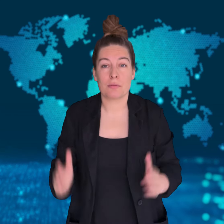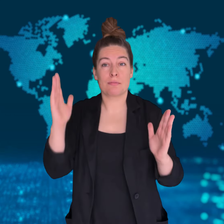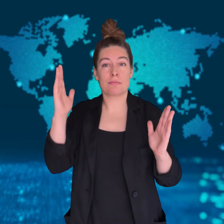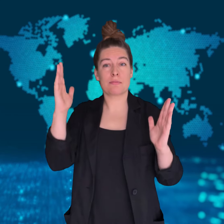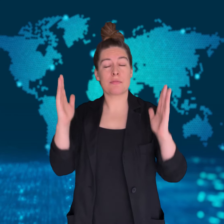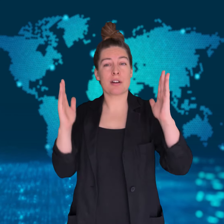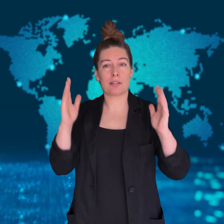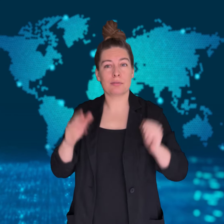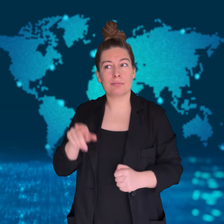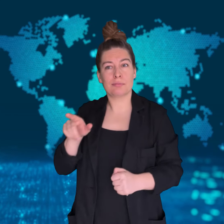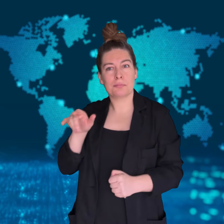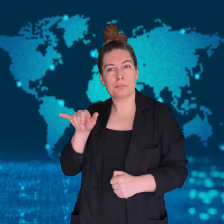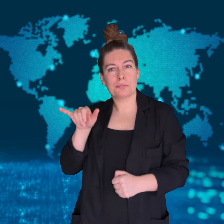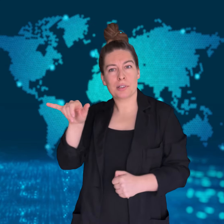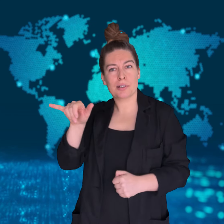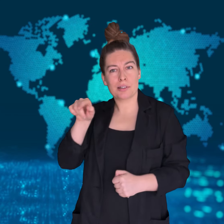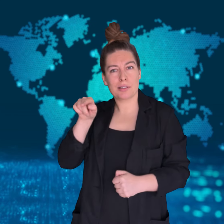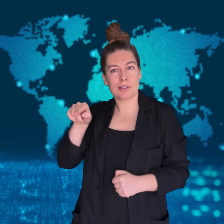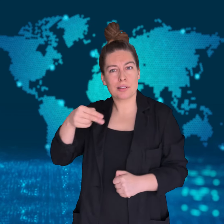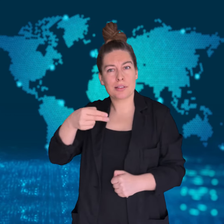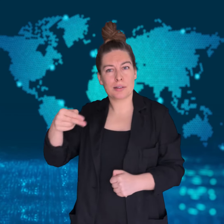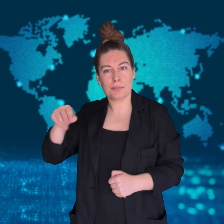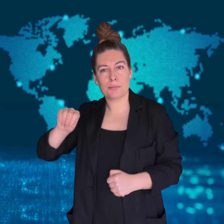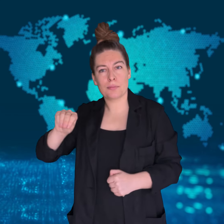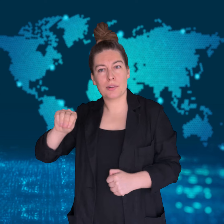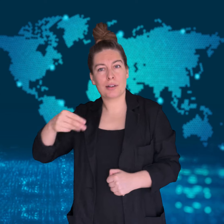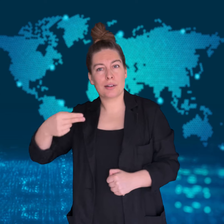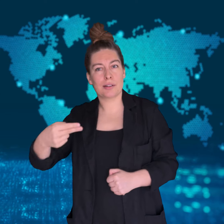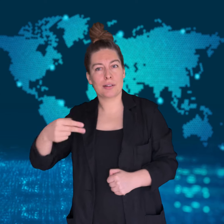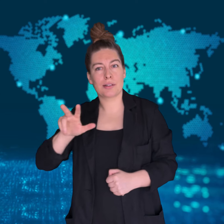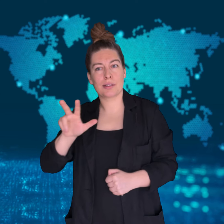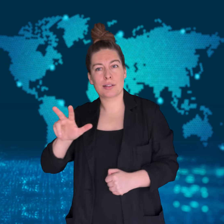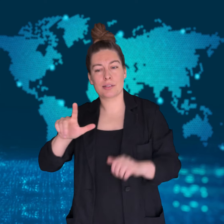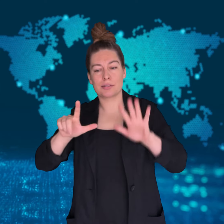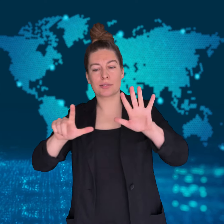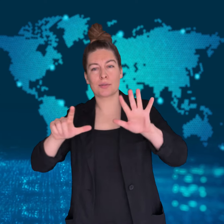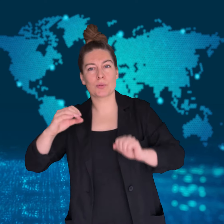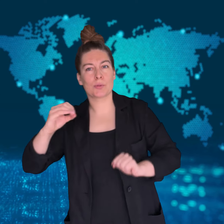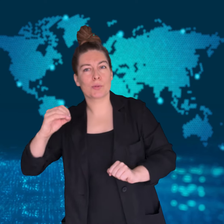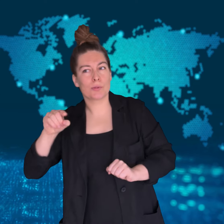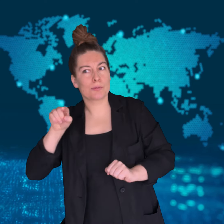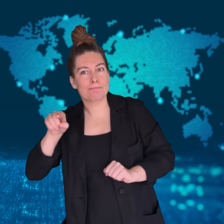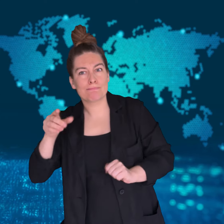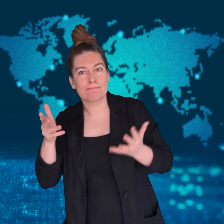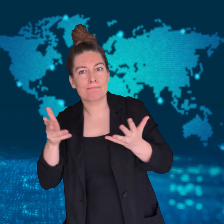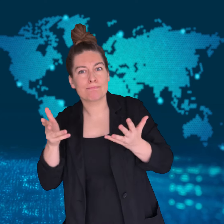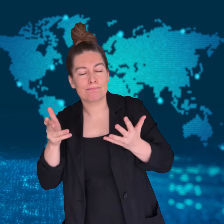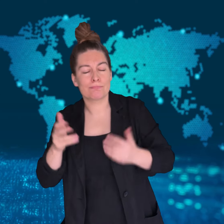Plane MH370 case